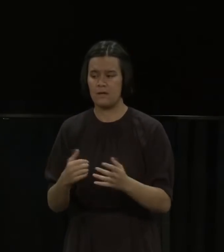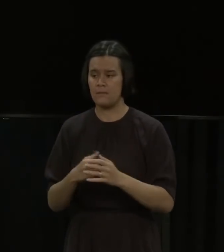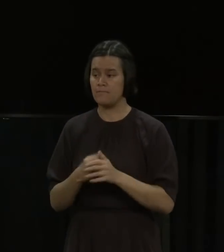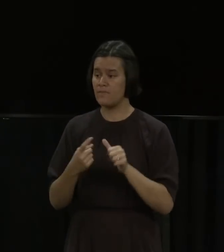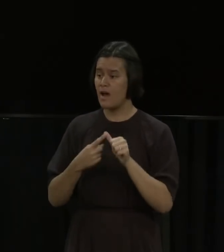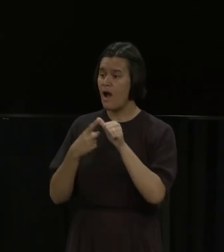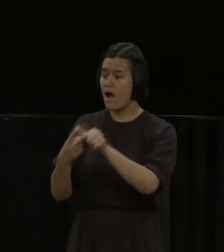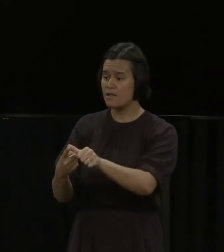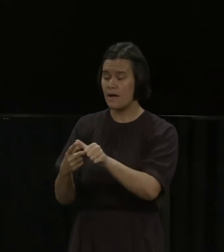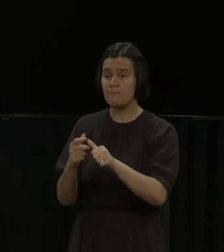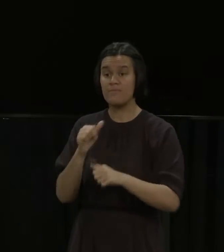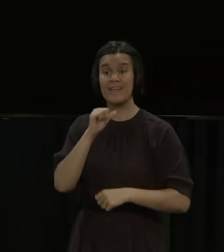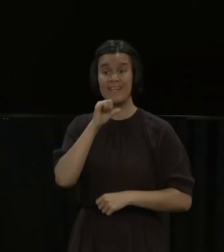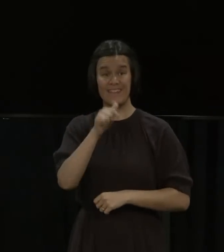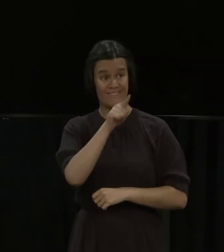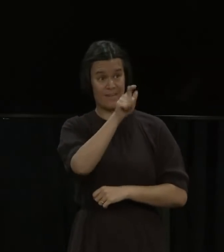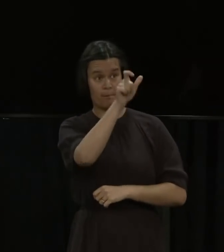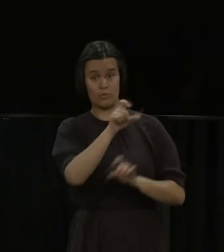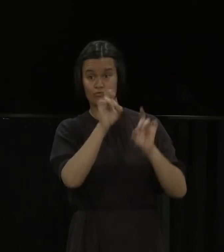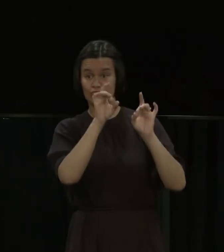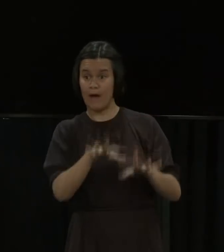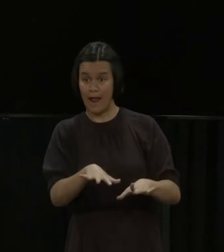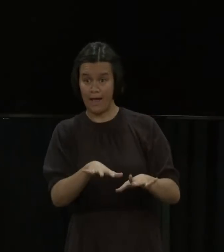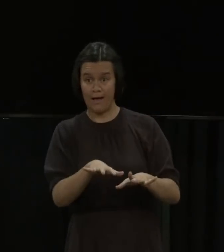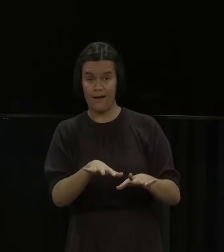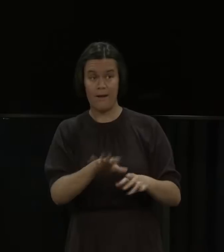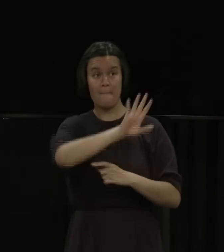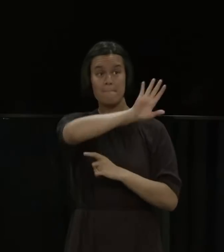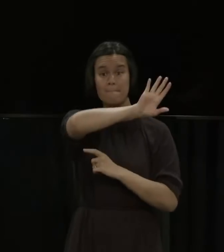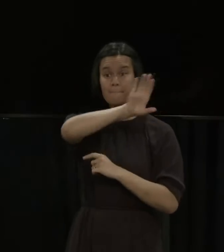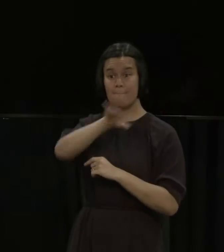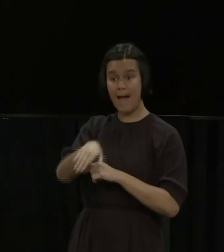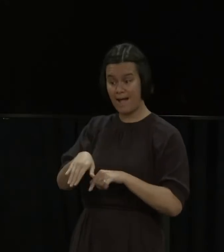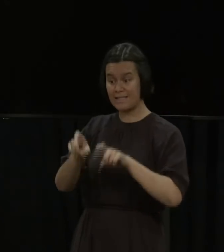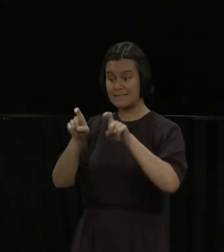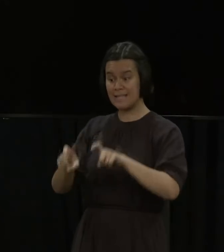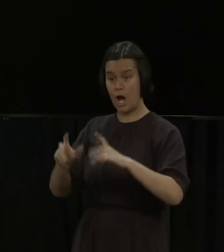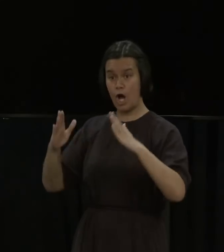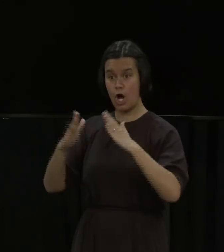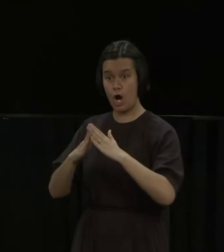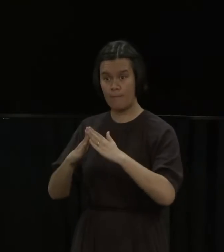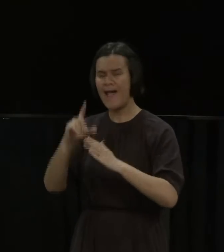Chevron Mac they will be able to see their family during that time so they can stay If they